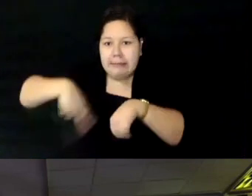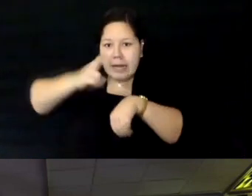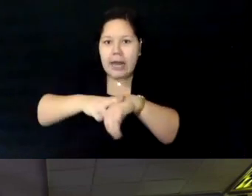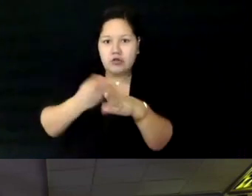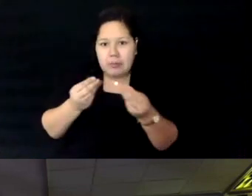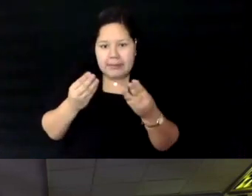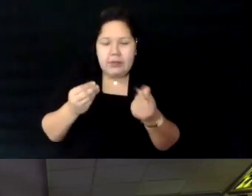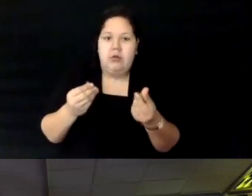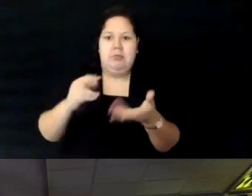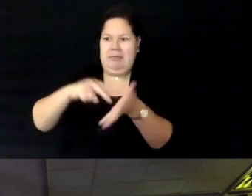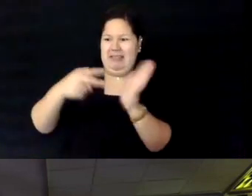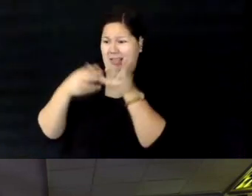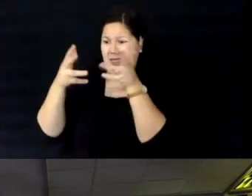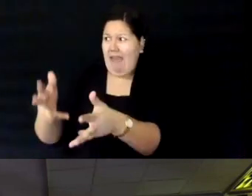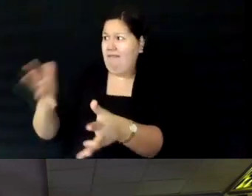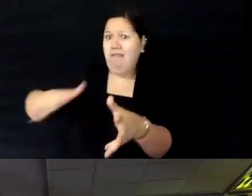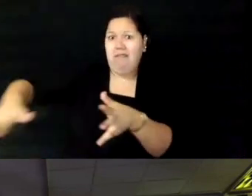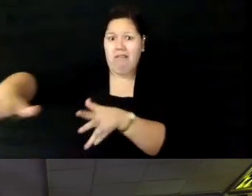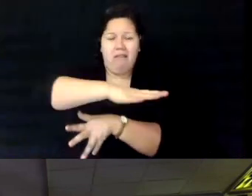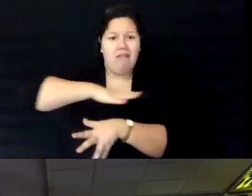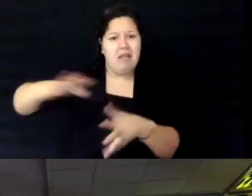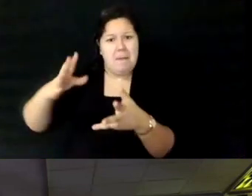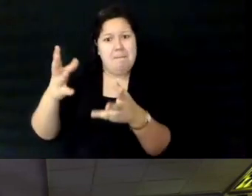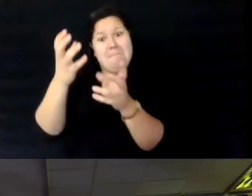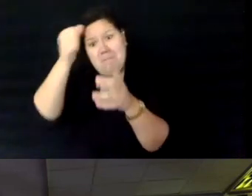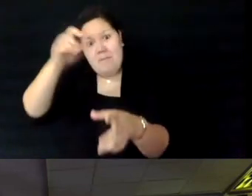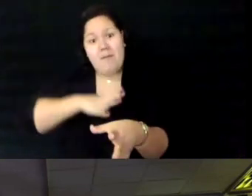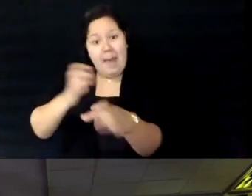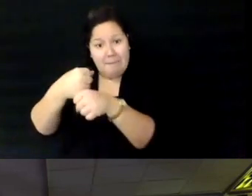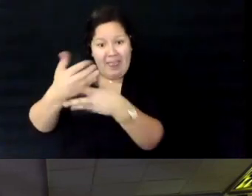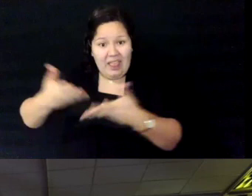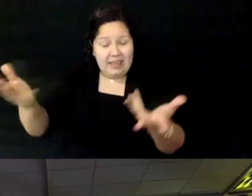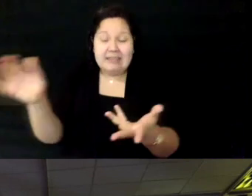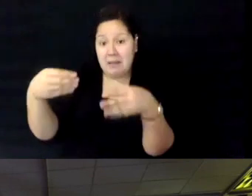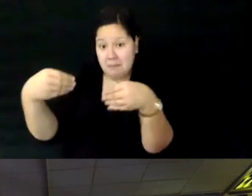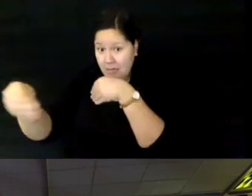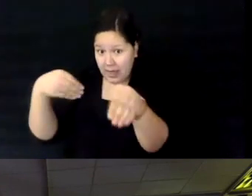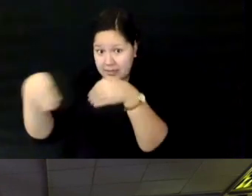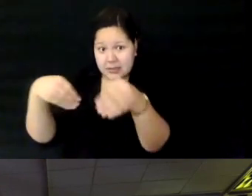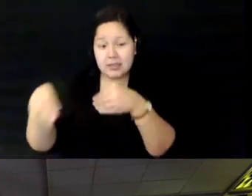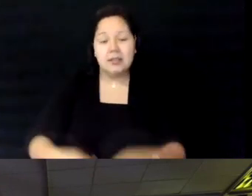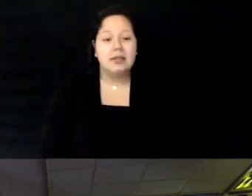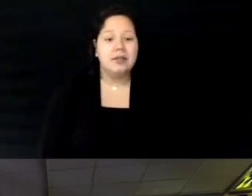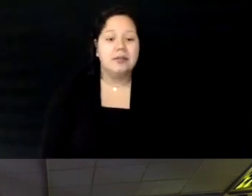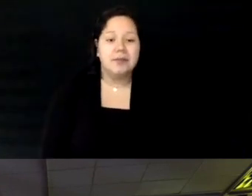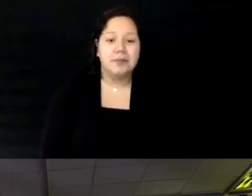all that we have around us are like manmade materials, such as plastic. And the screens are